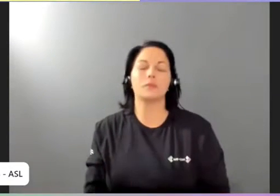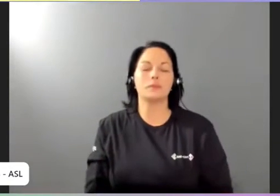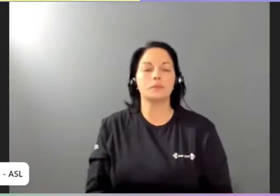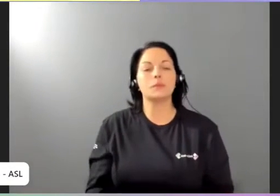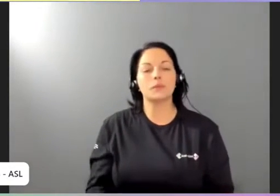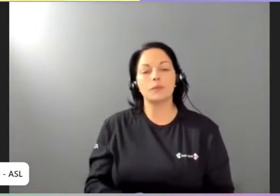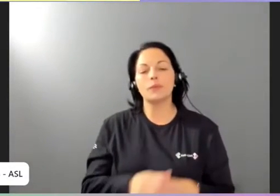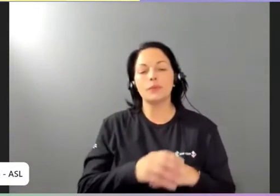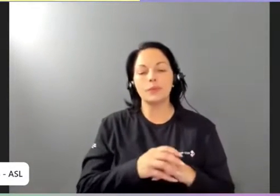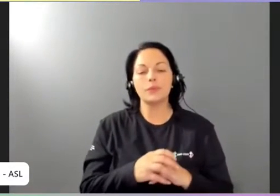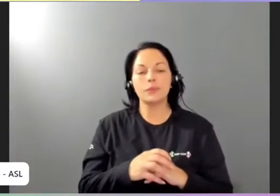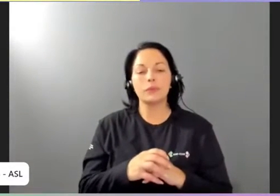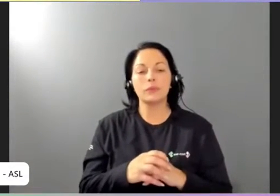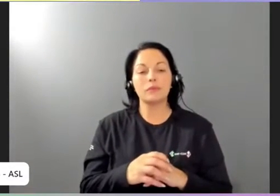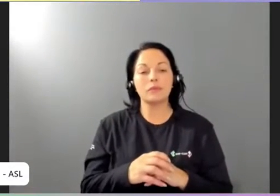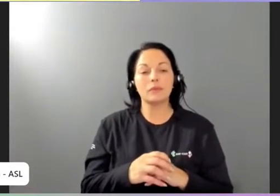of be our organizations need to doing better on